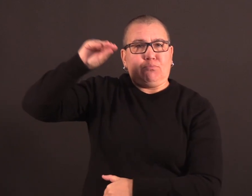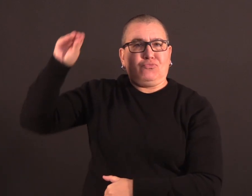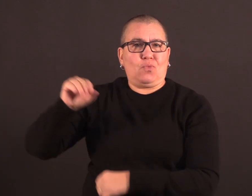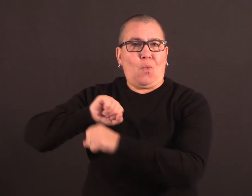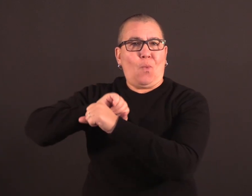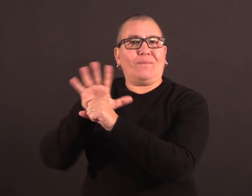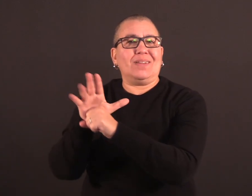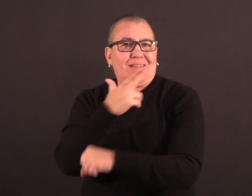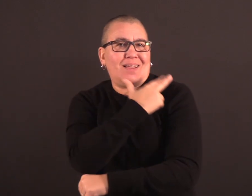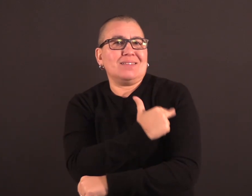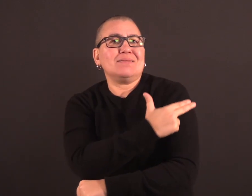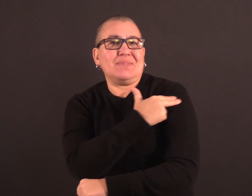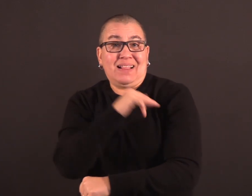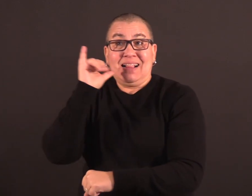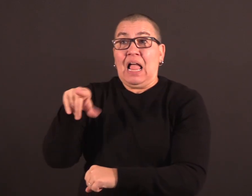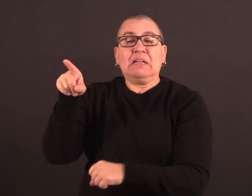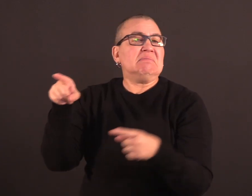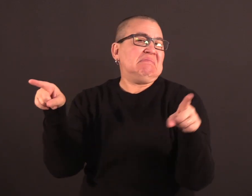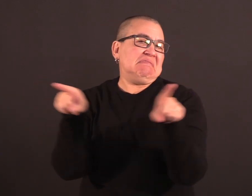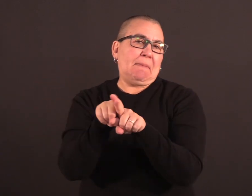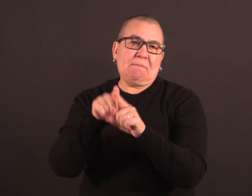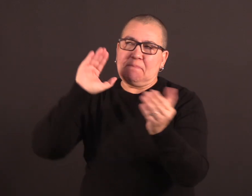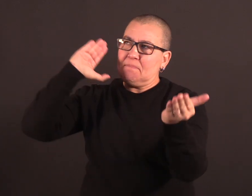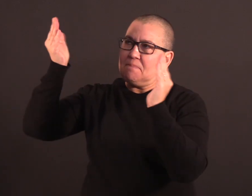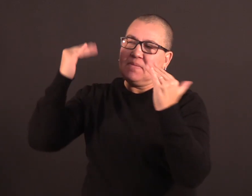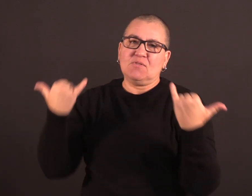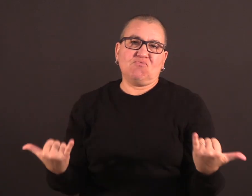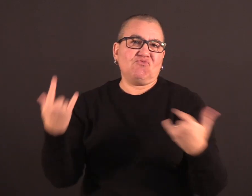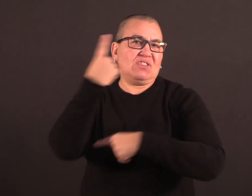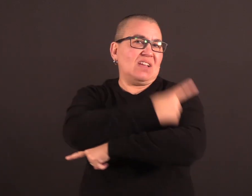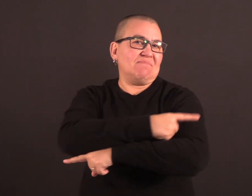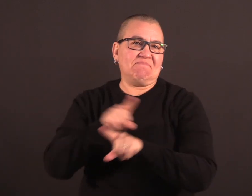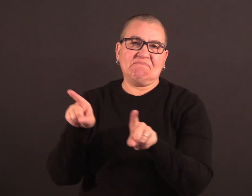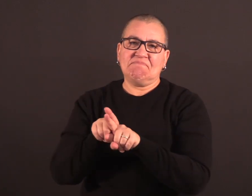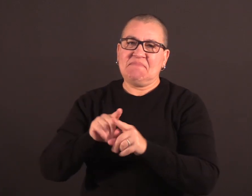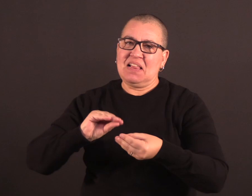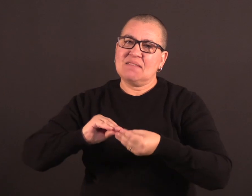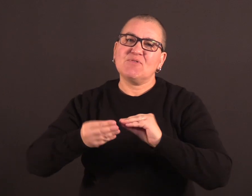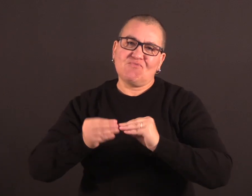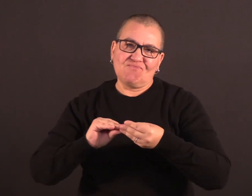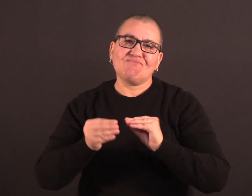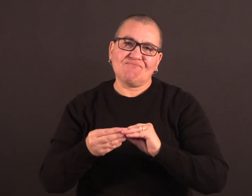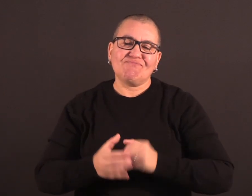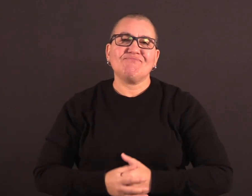For example, while only seven percent of Minnesota’s population is age 75 or older,